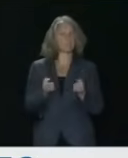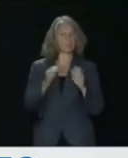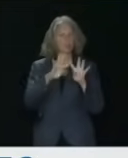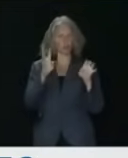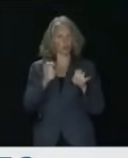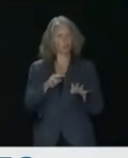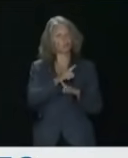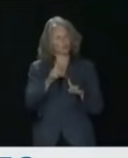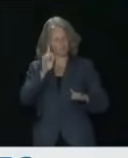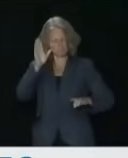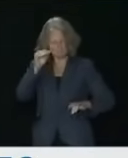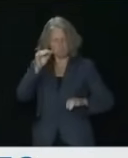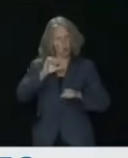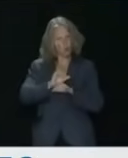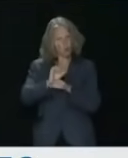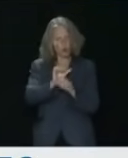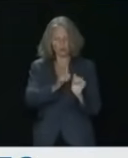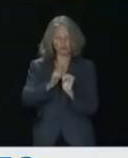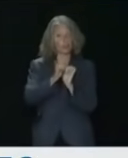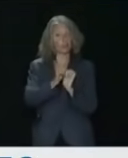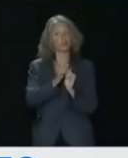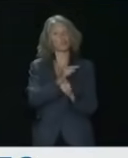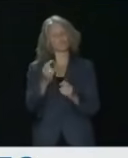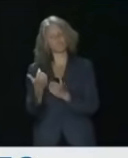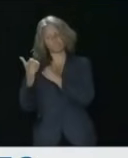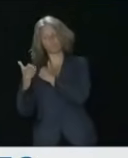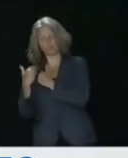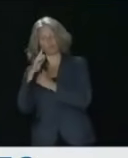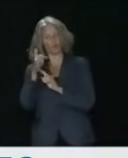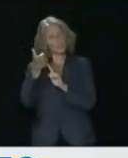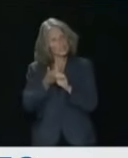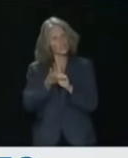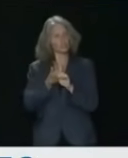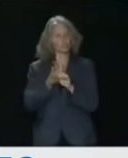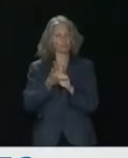OF THE MANY UNCERTAINTIES WE